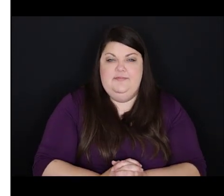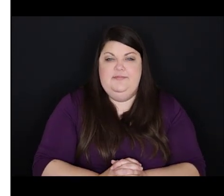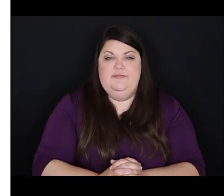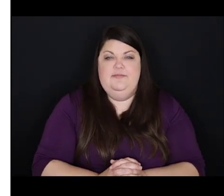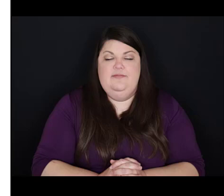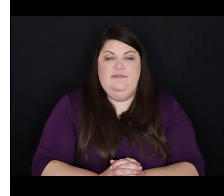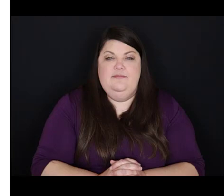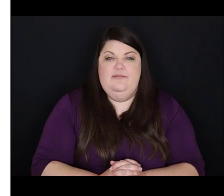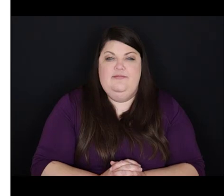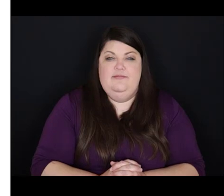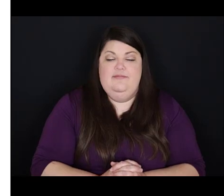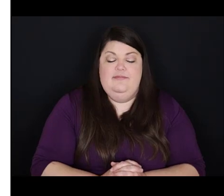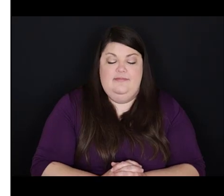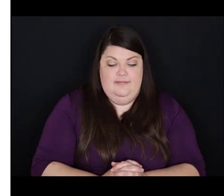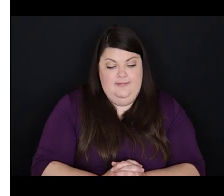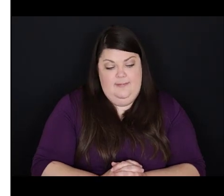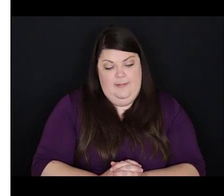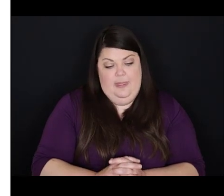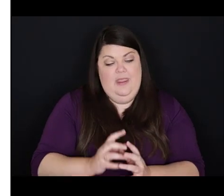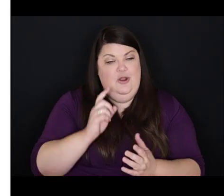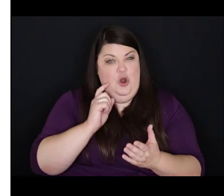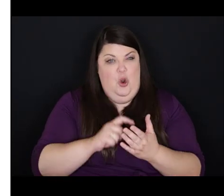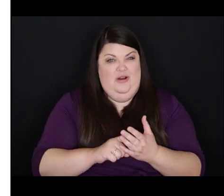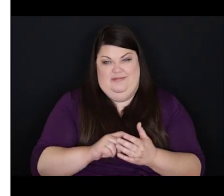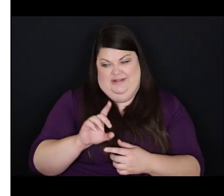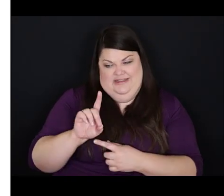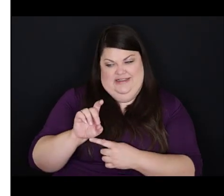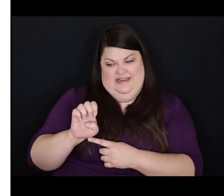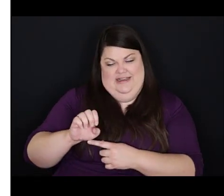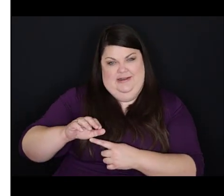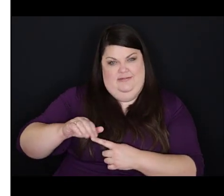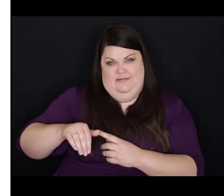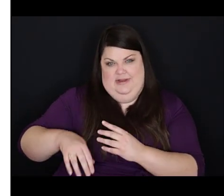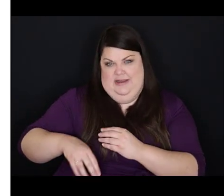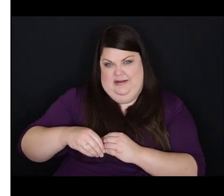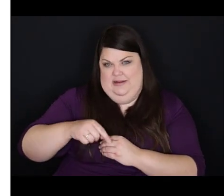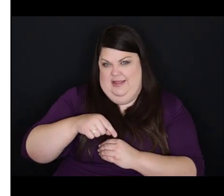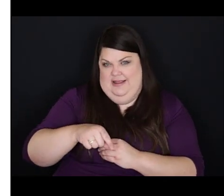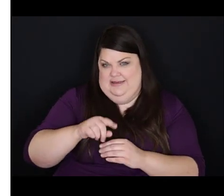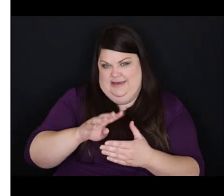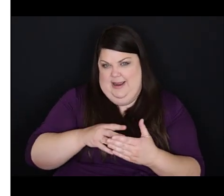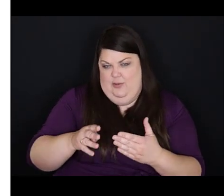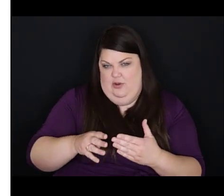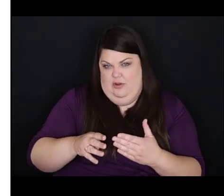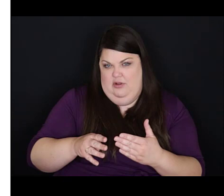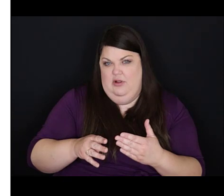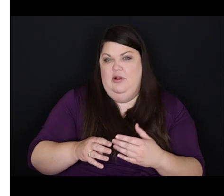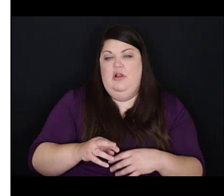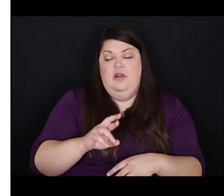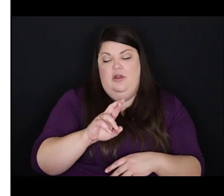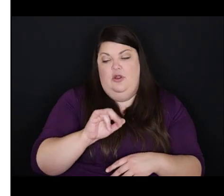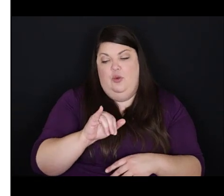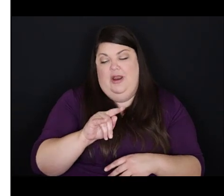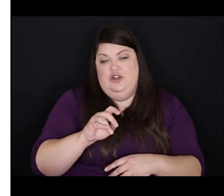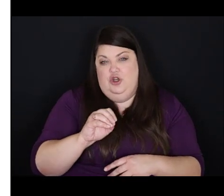Again, notice that (D) and (E) are not included in this table (the ratio of qualified VR counselors to consumers,